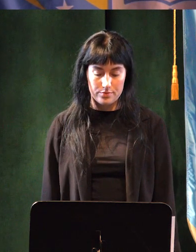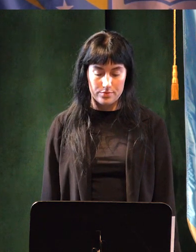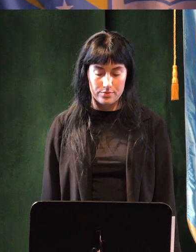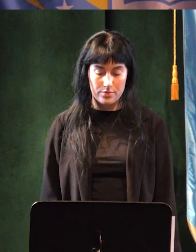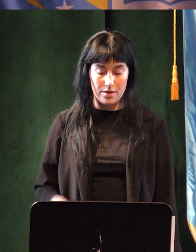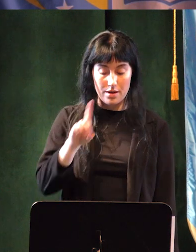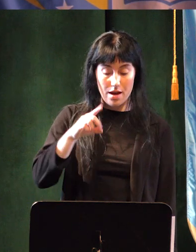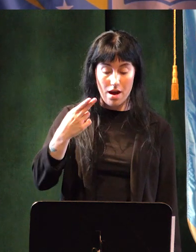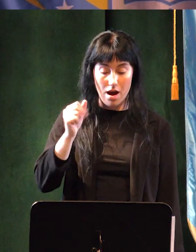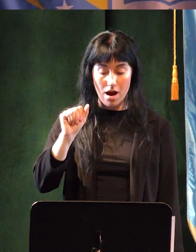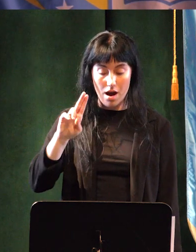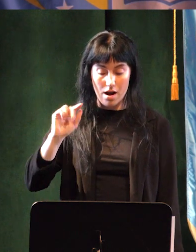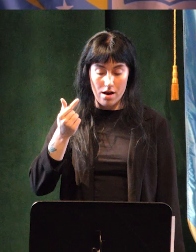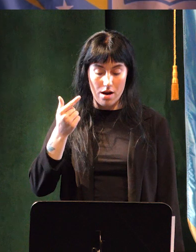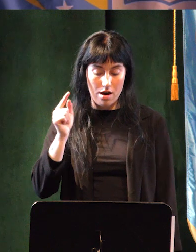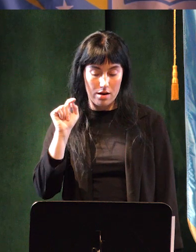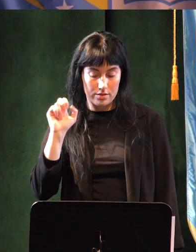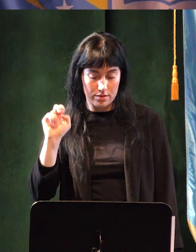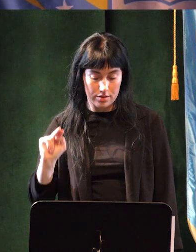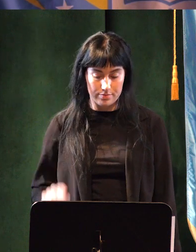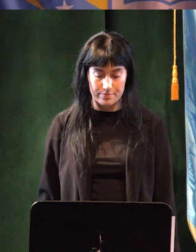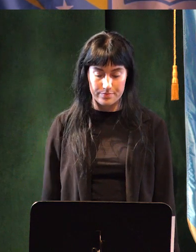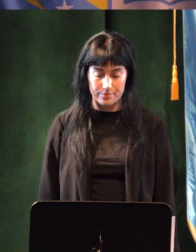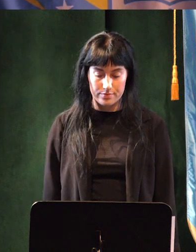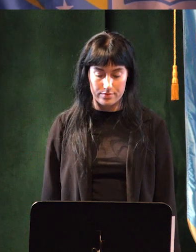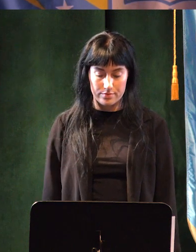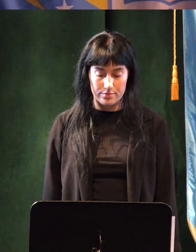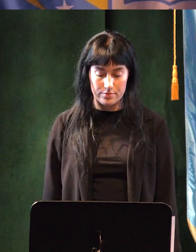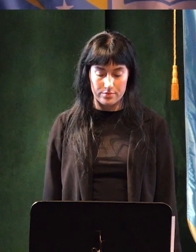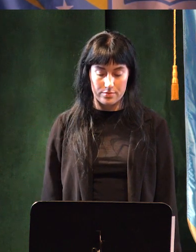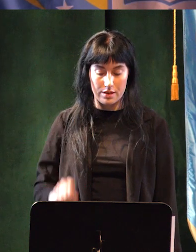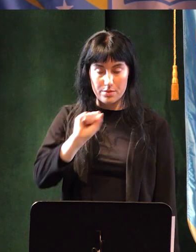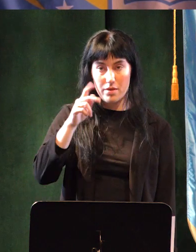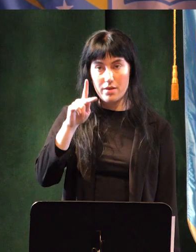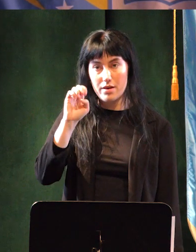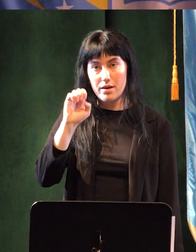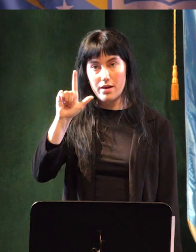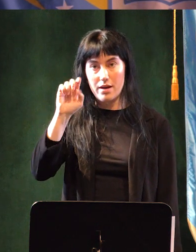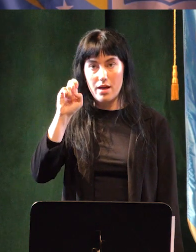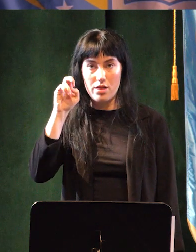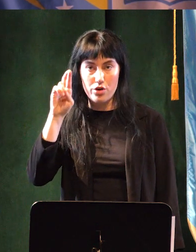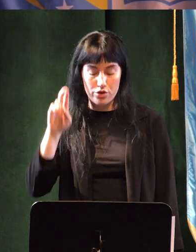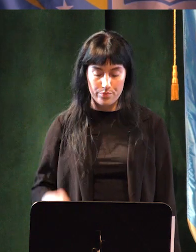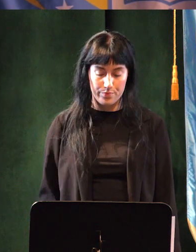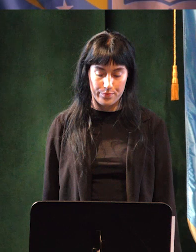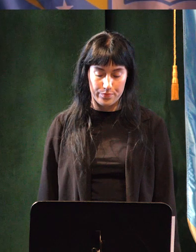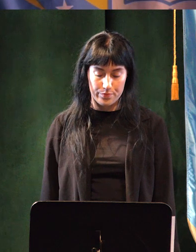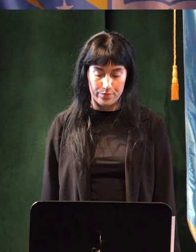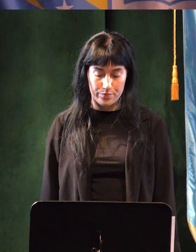Daniela Haughton Samantha Kelleher